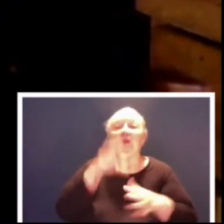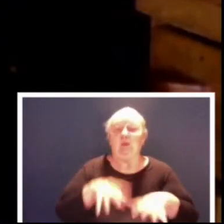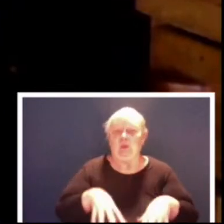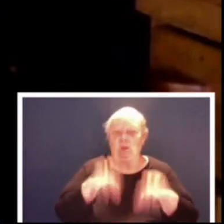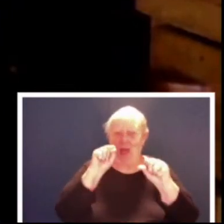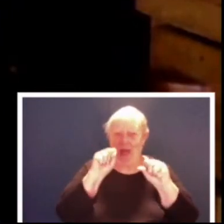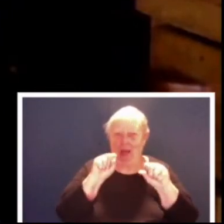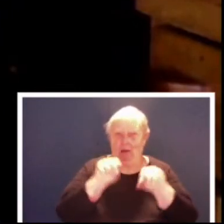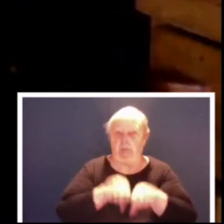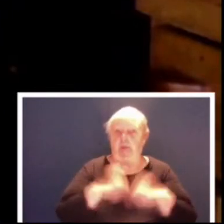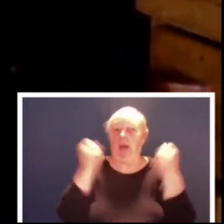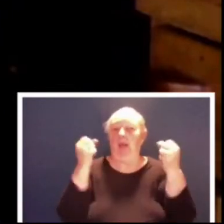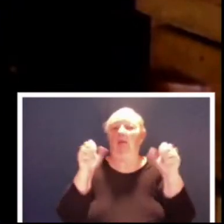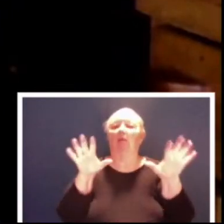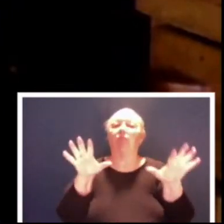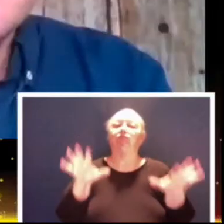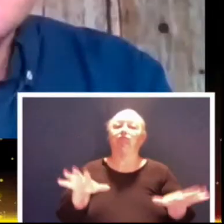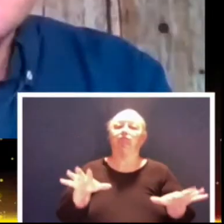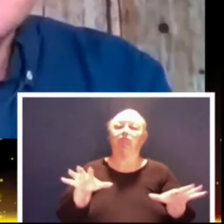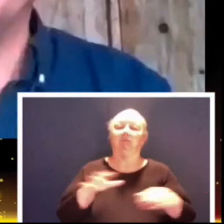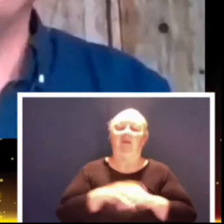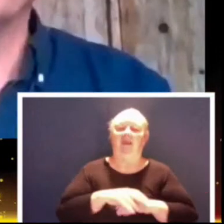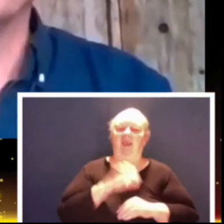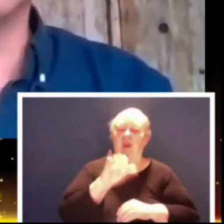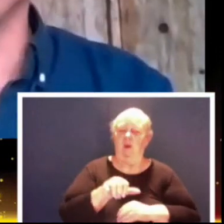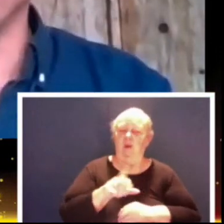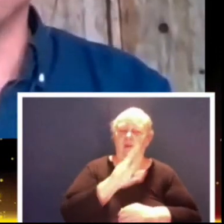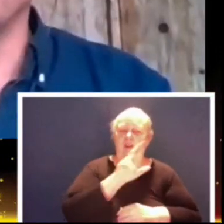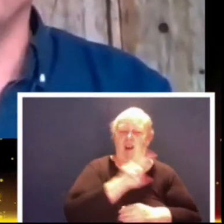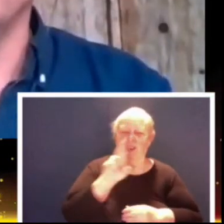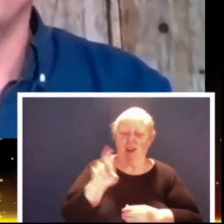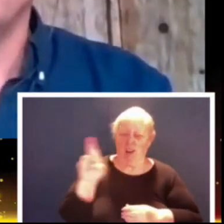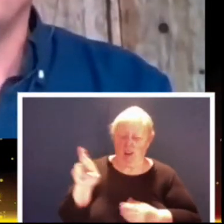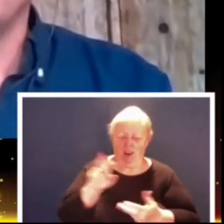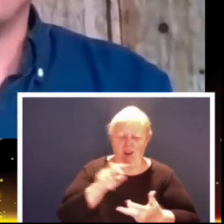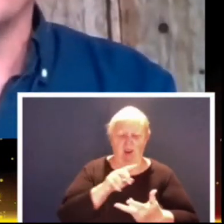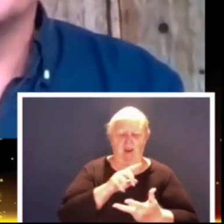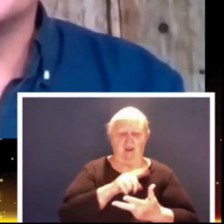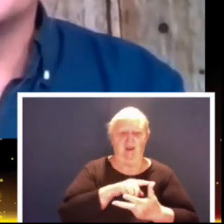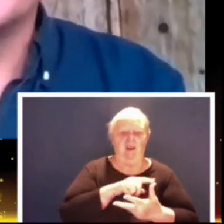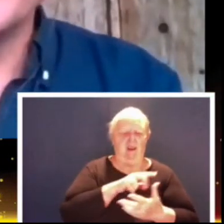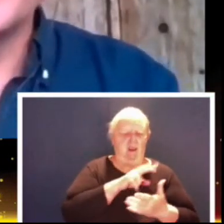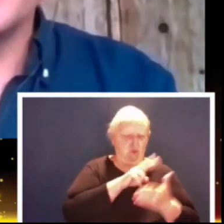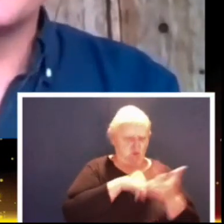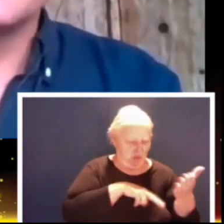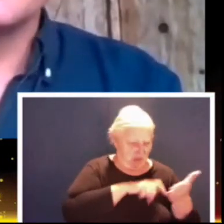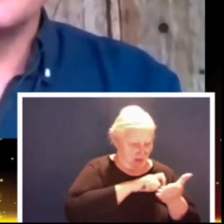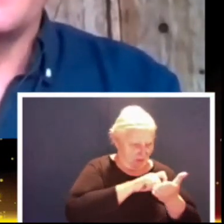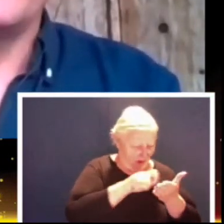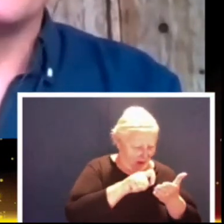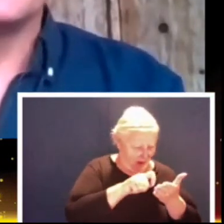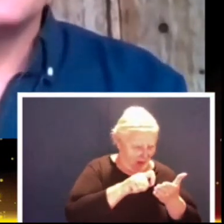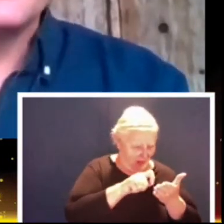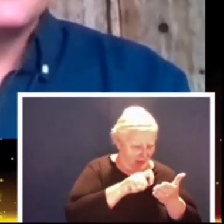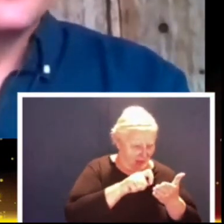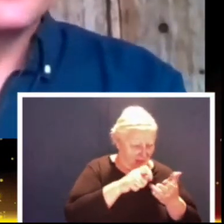Right, those additional three R's. What are they? Reflection, relationships, and resilience.